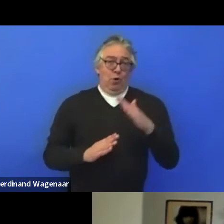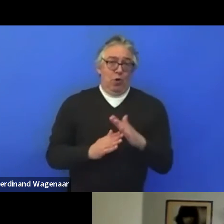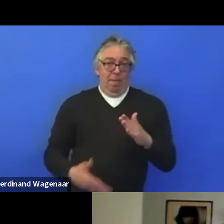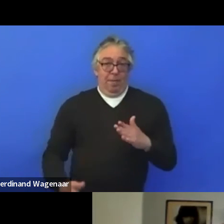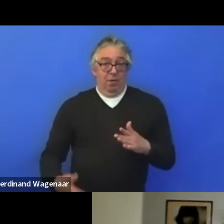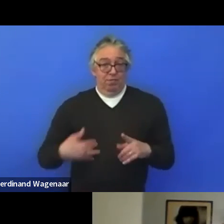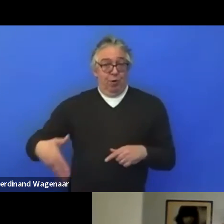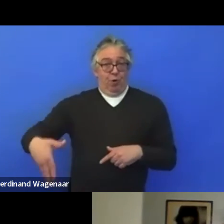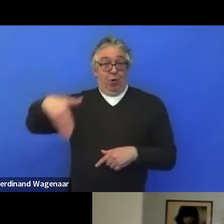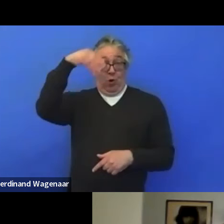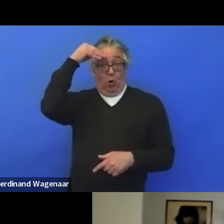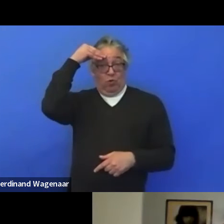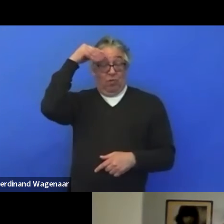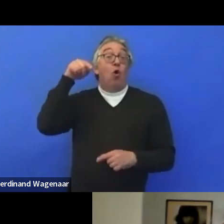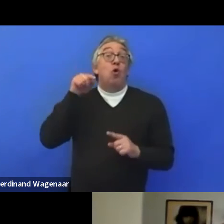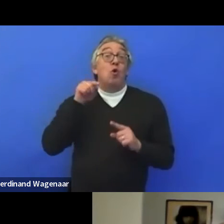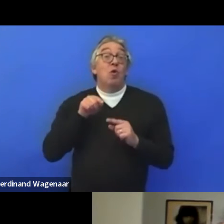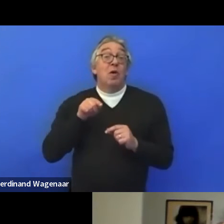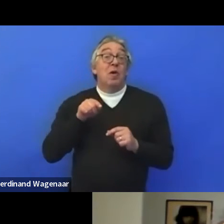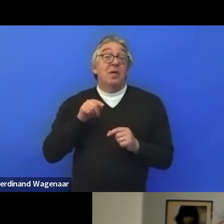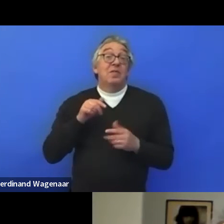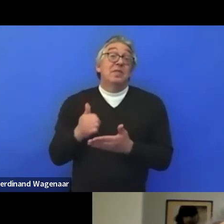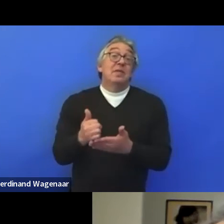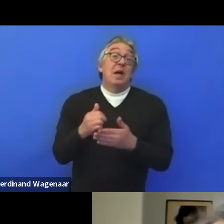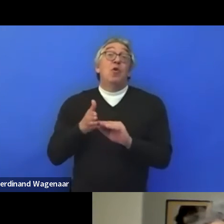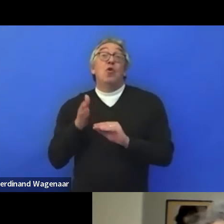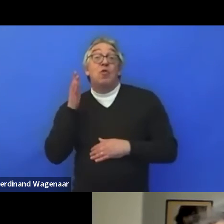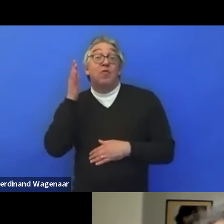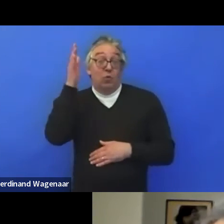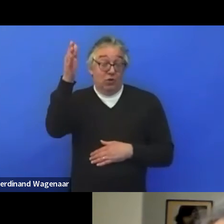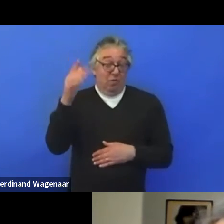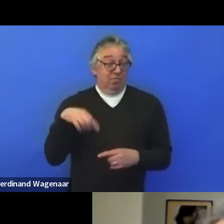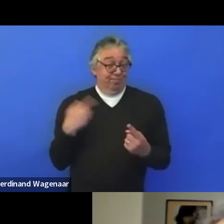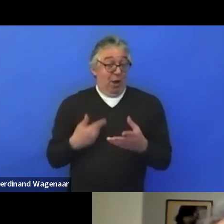going forward in terms of how we take some of the key learnings activities.